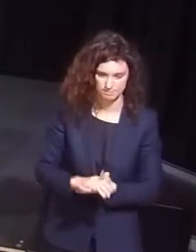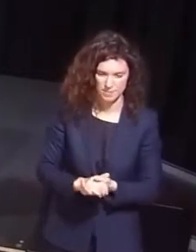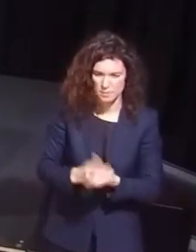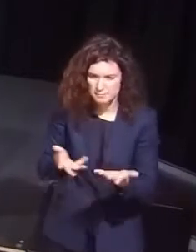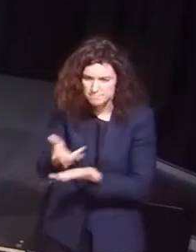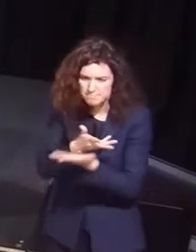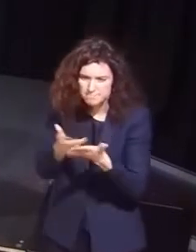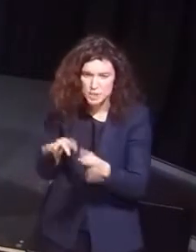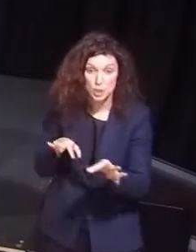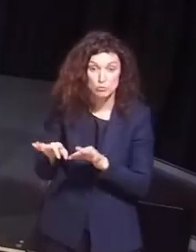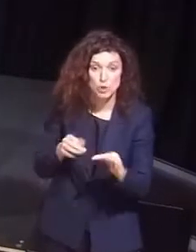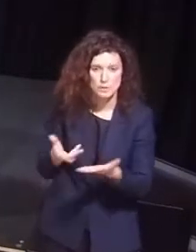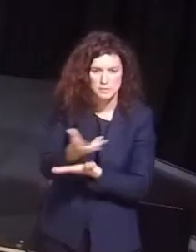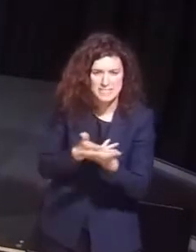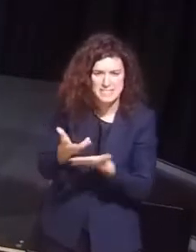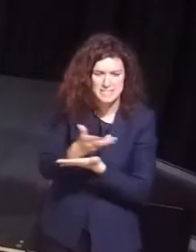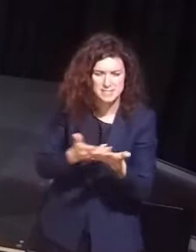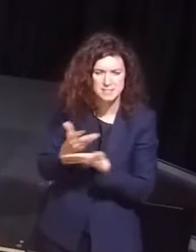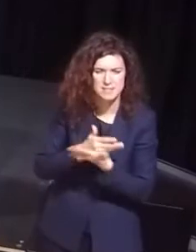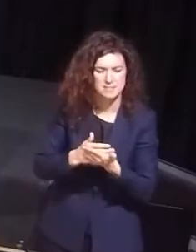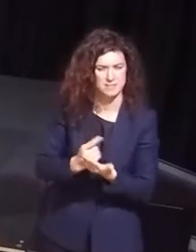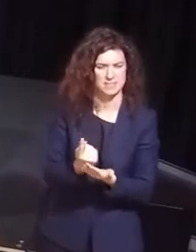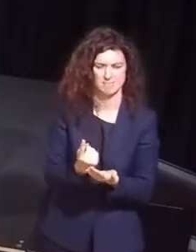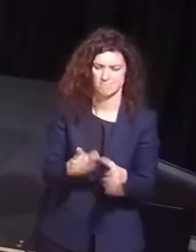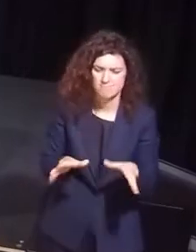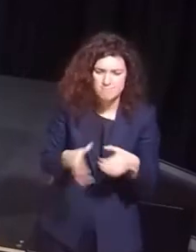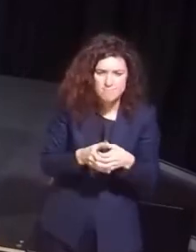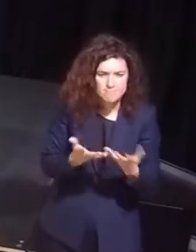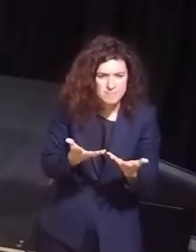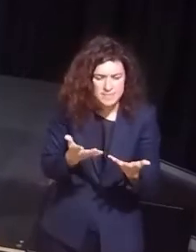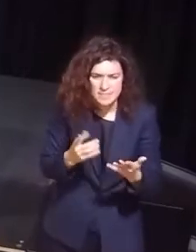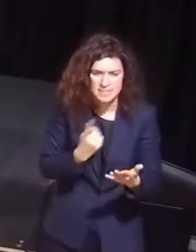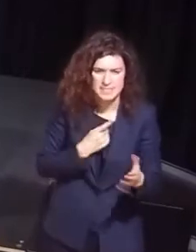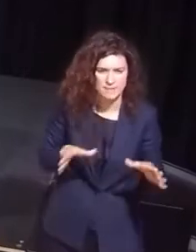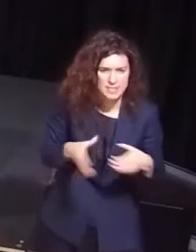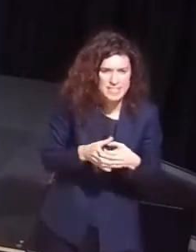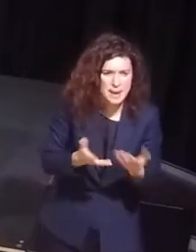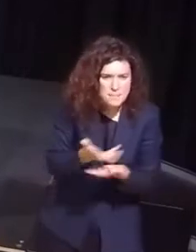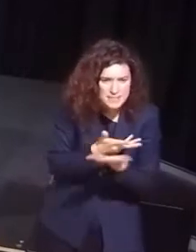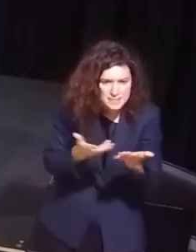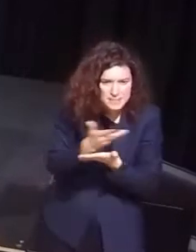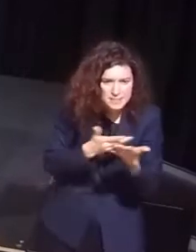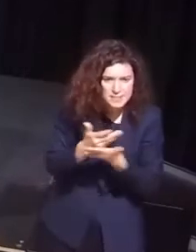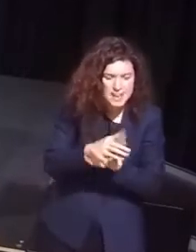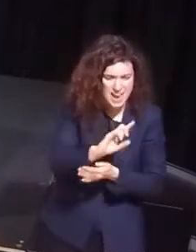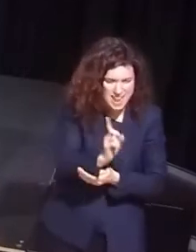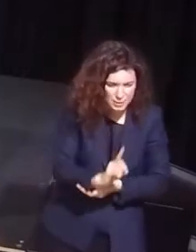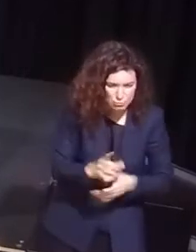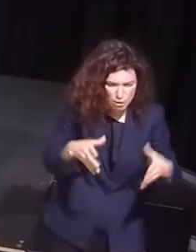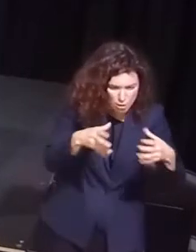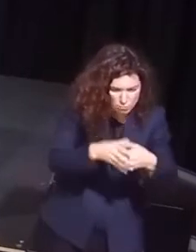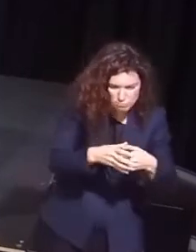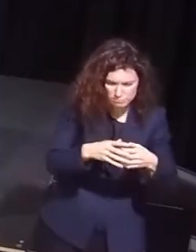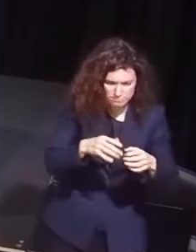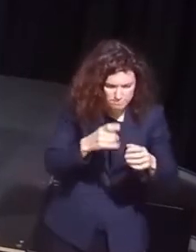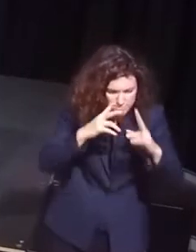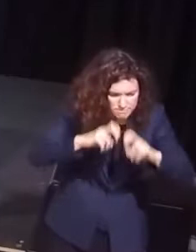as a self-contained business moving out from the hospital Electro-Mechanical Laboratory into their own premises, secured at mates' rates.